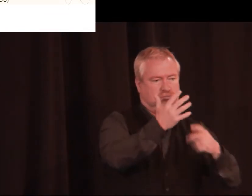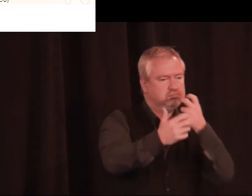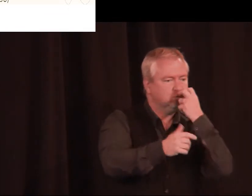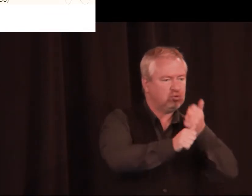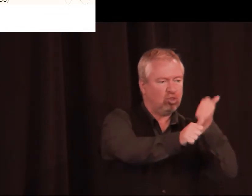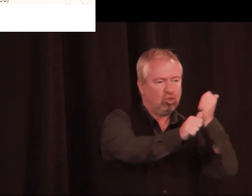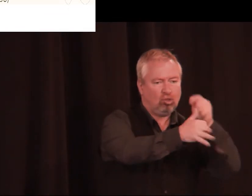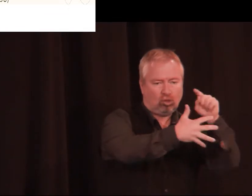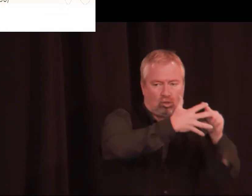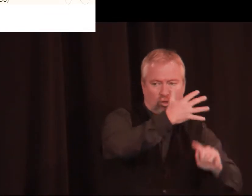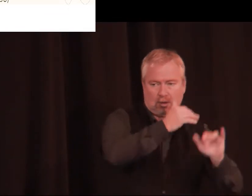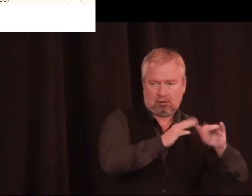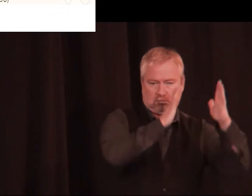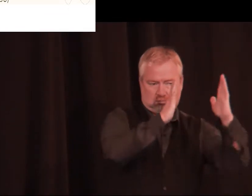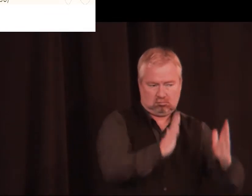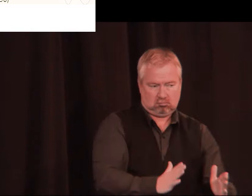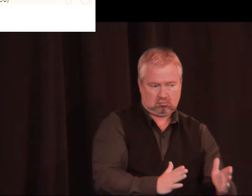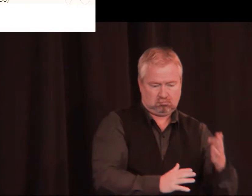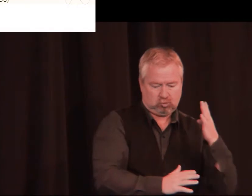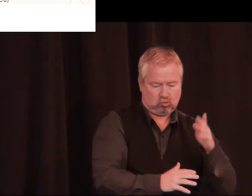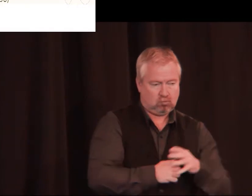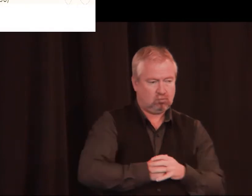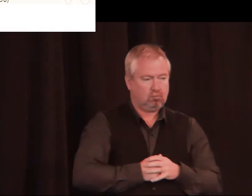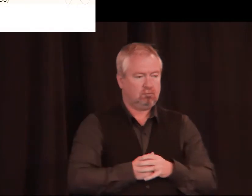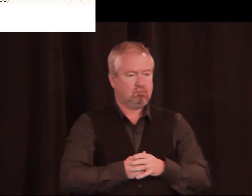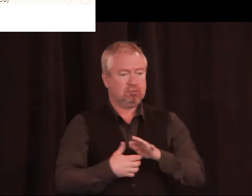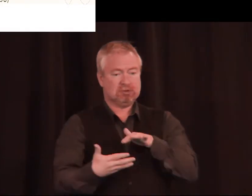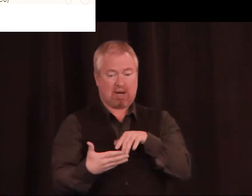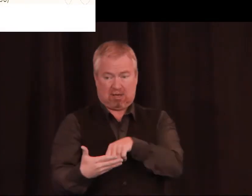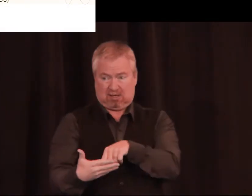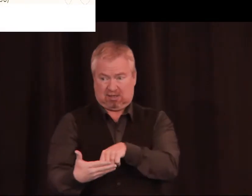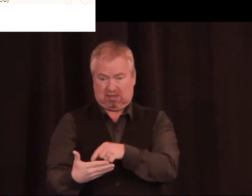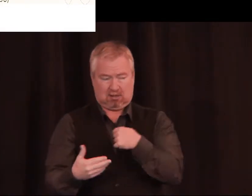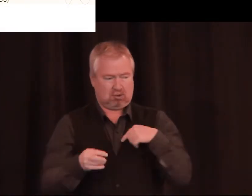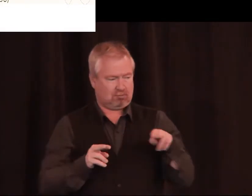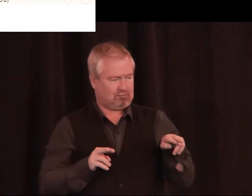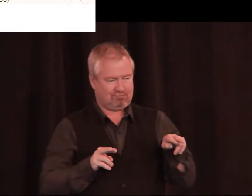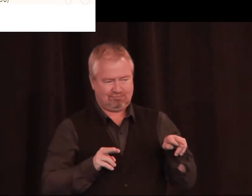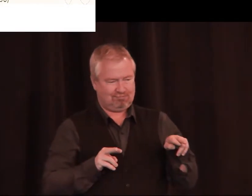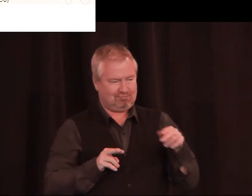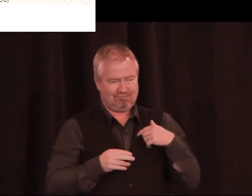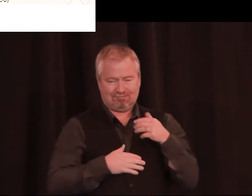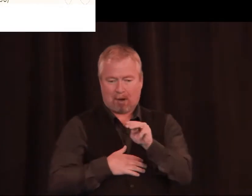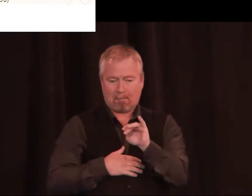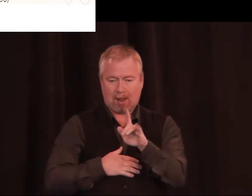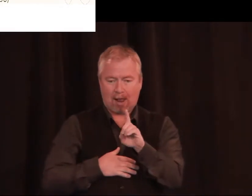And these studies have indicated that even children with mild hearing loss are at risk.